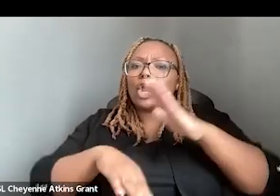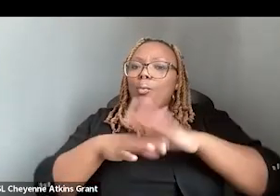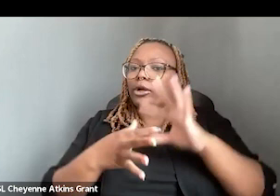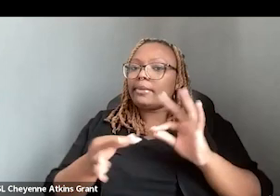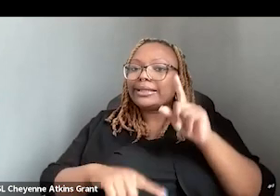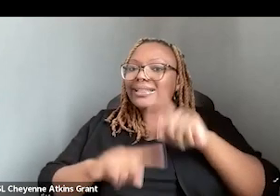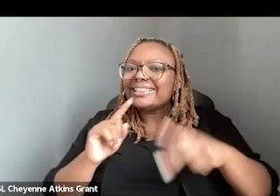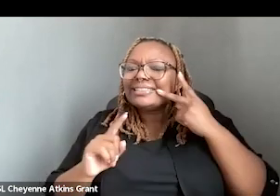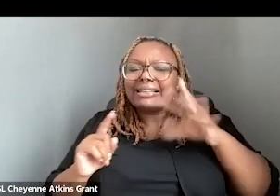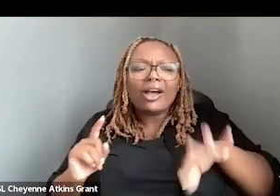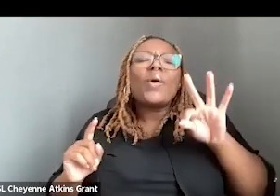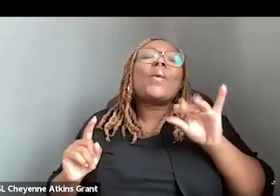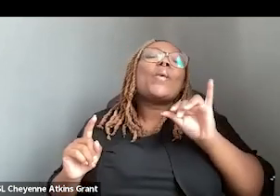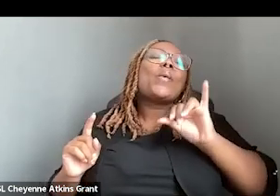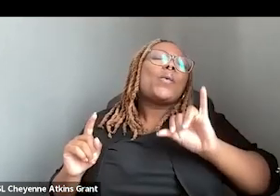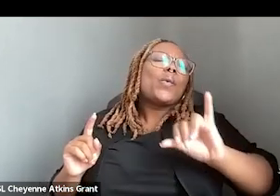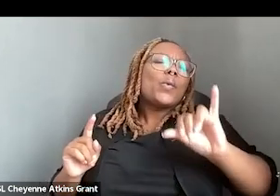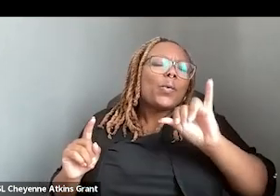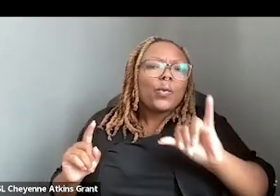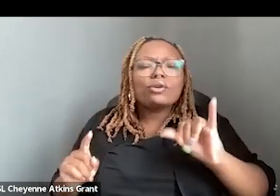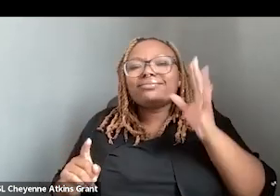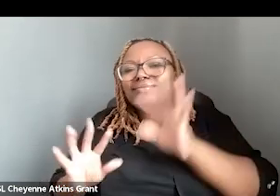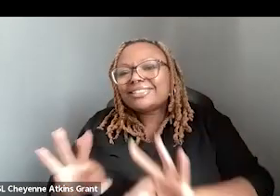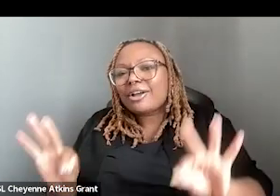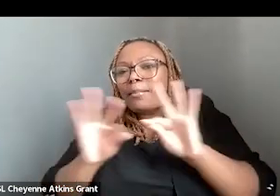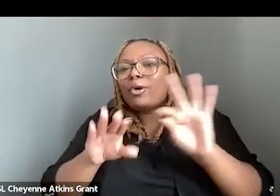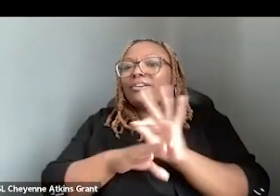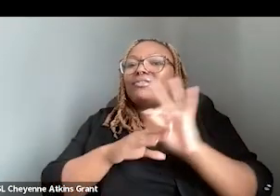So we realized this was a very important feature, especially for other authorized user